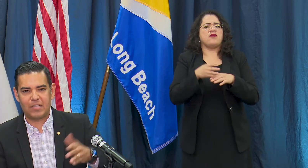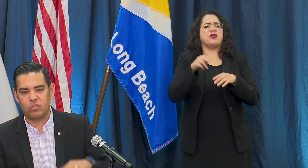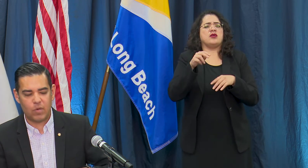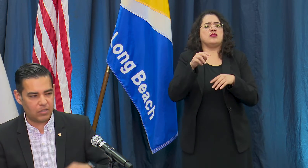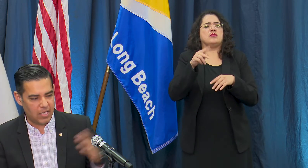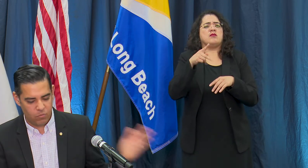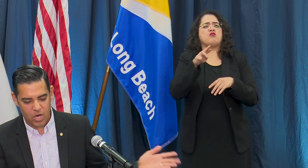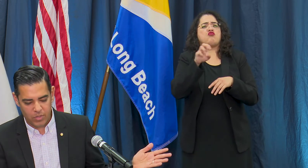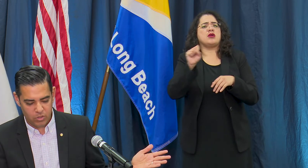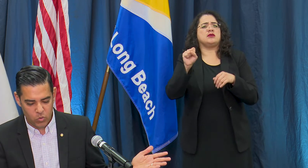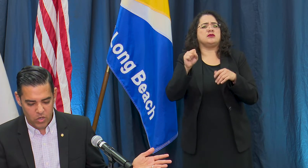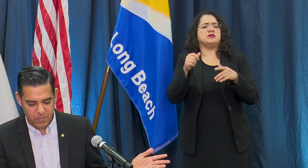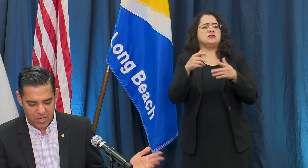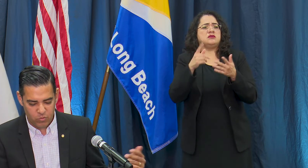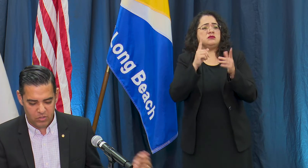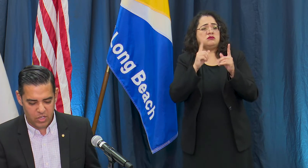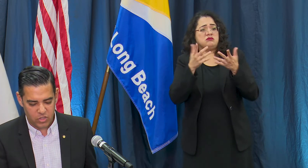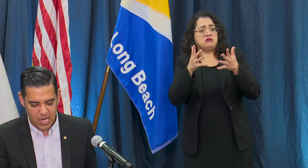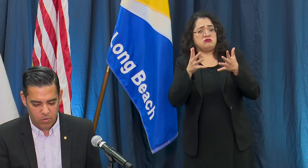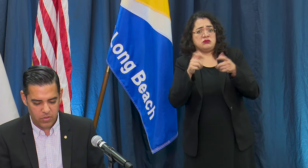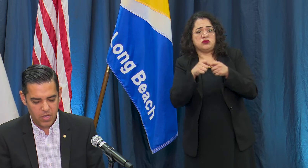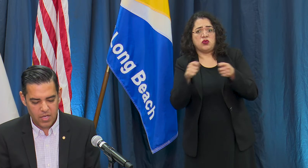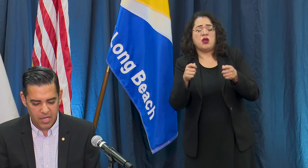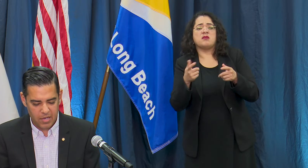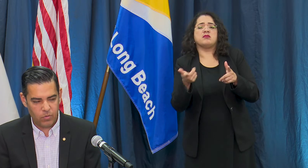to you directly and why don't we do our Spanish translation now with